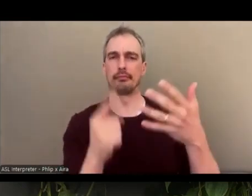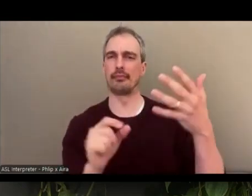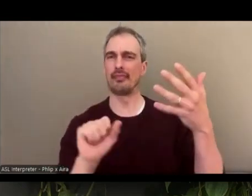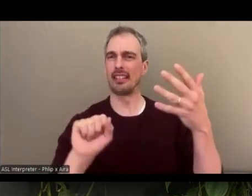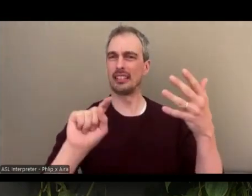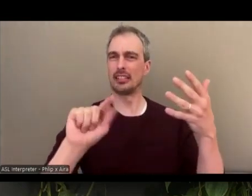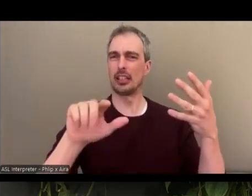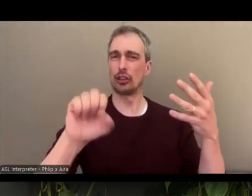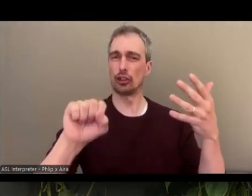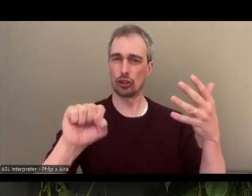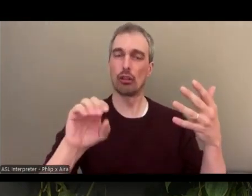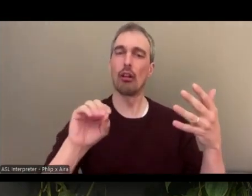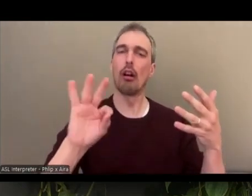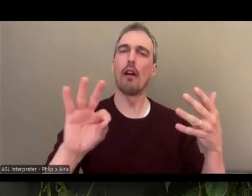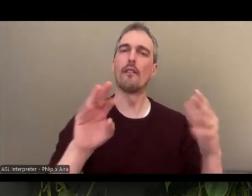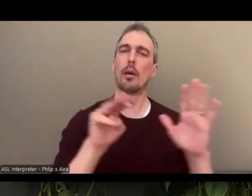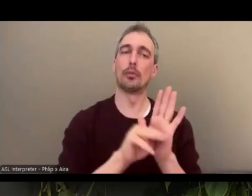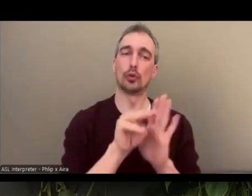Inactive, launch, integrate, and optimize.